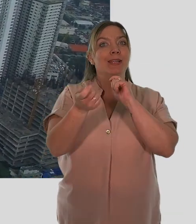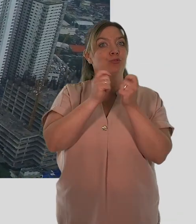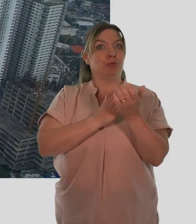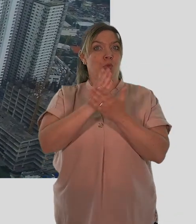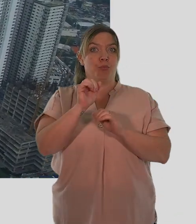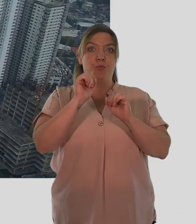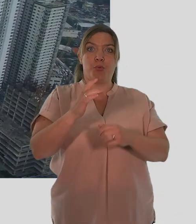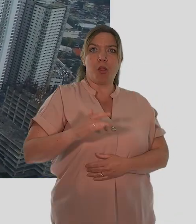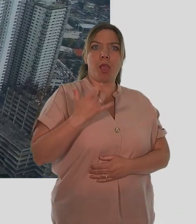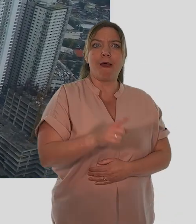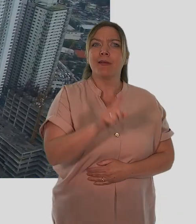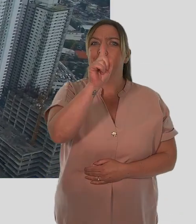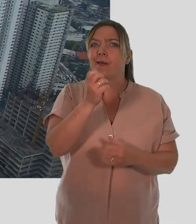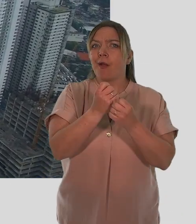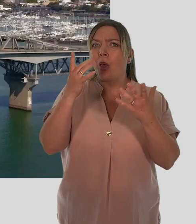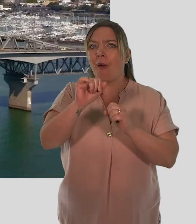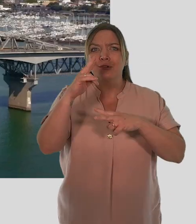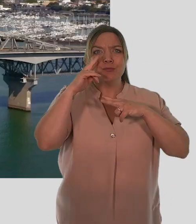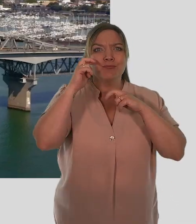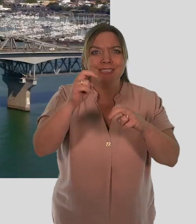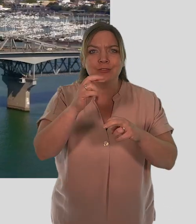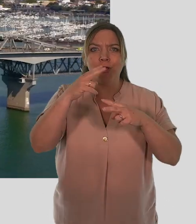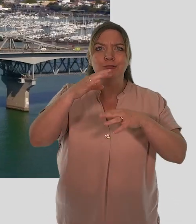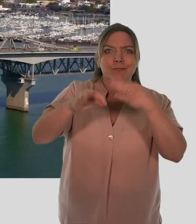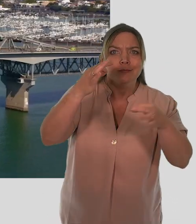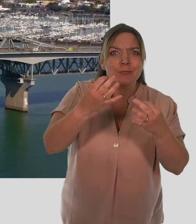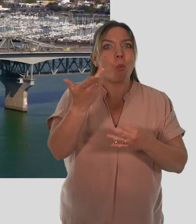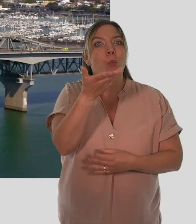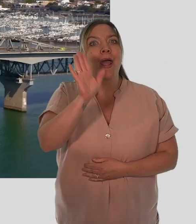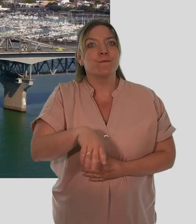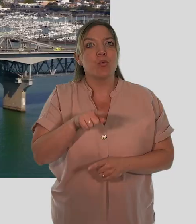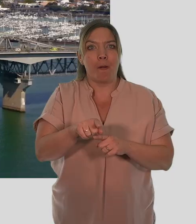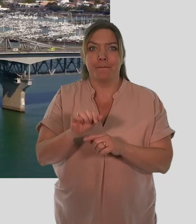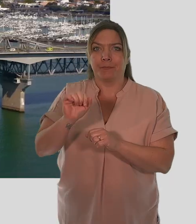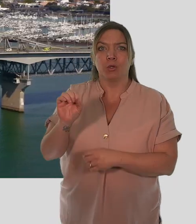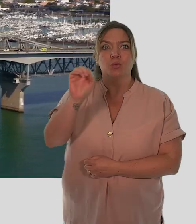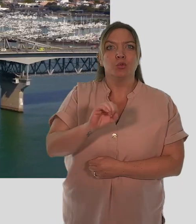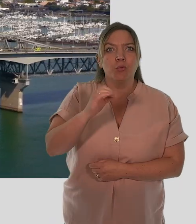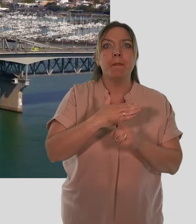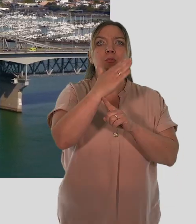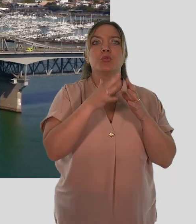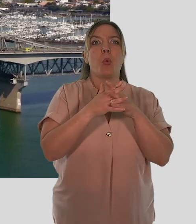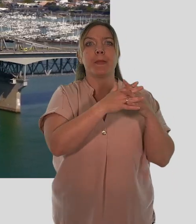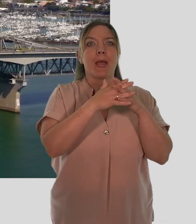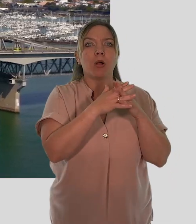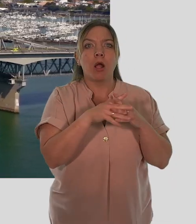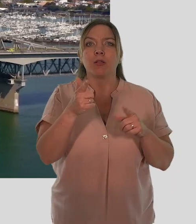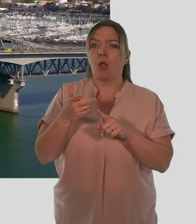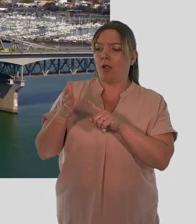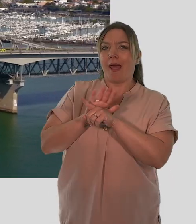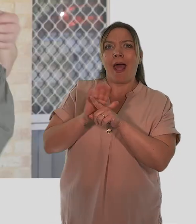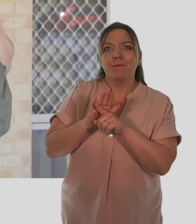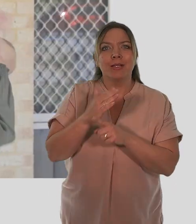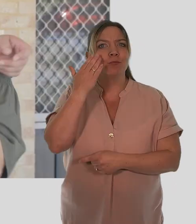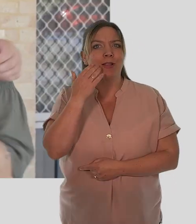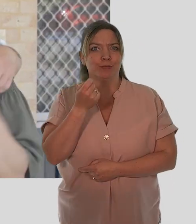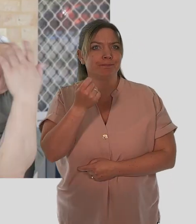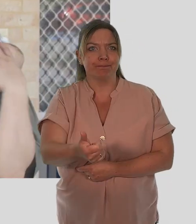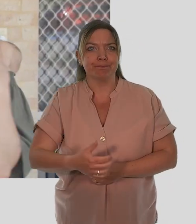Importantly, they provide an invaluable resource to improve understanding of the pathobiology of dementia in different ethnic and racial populations